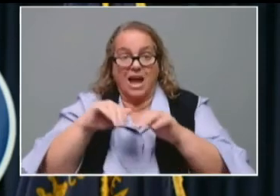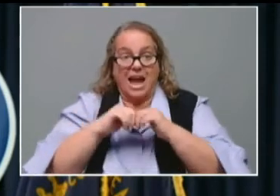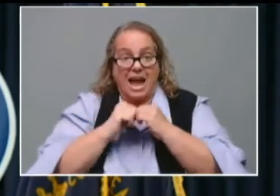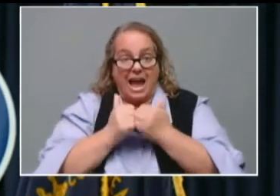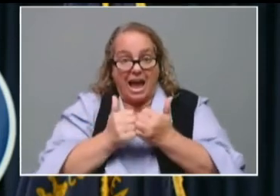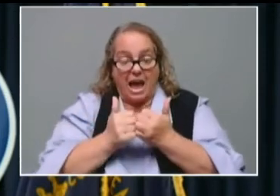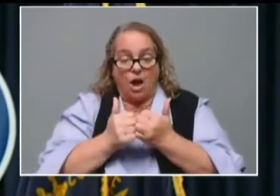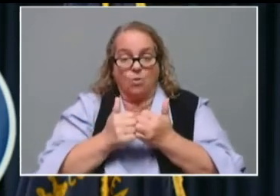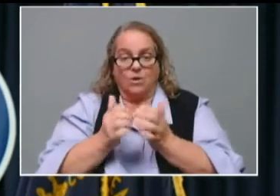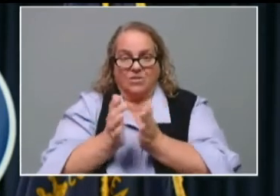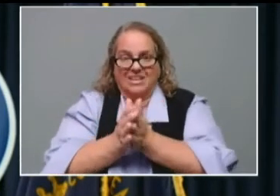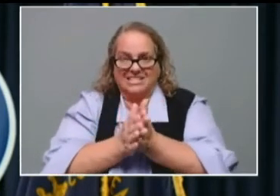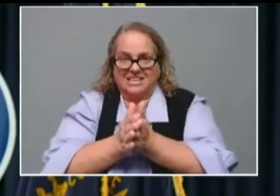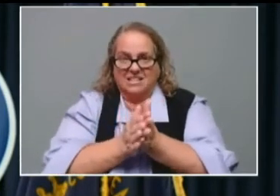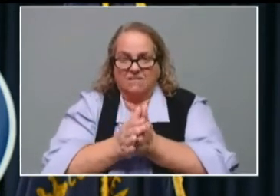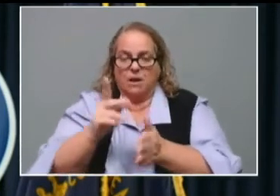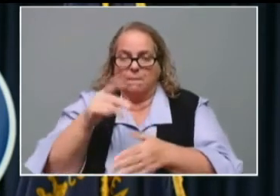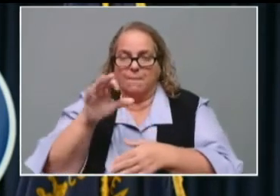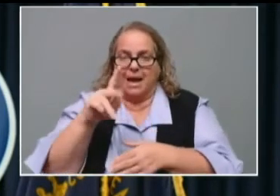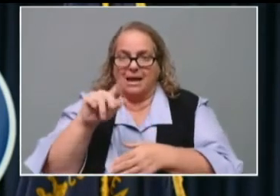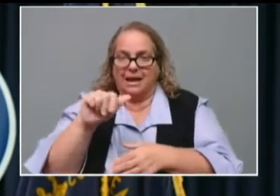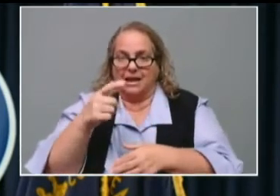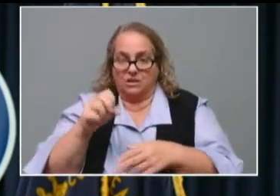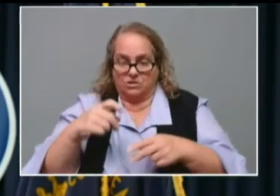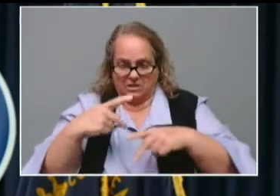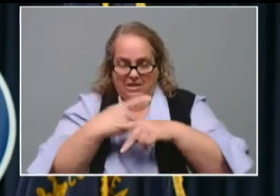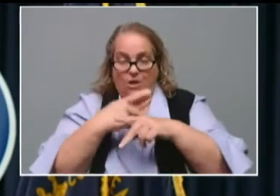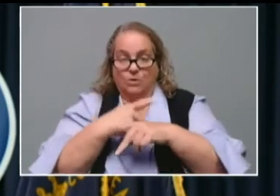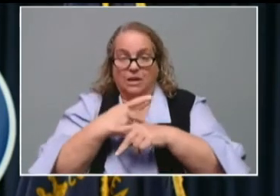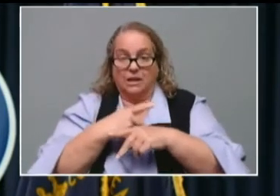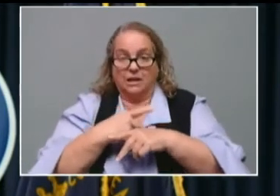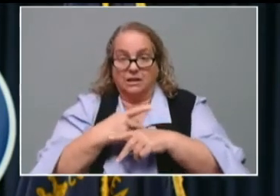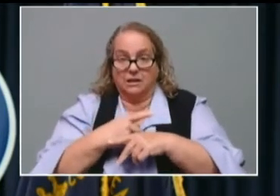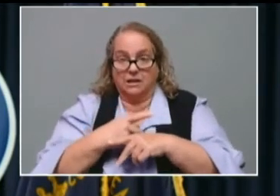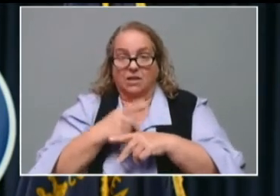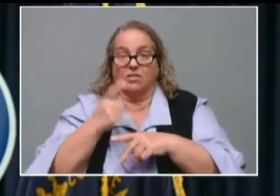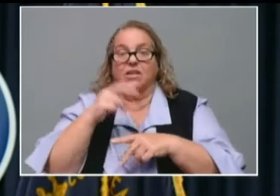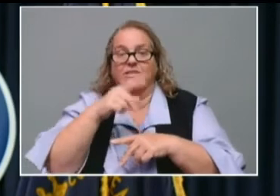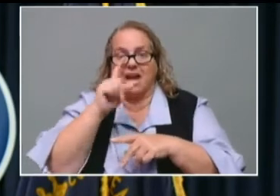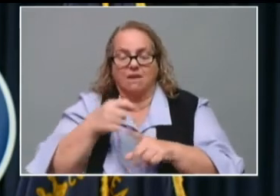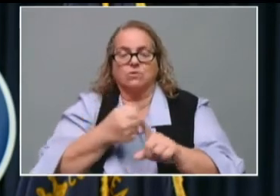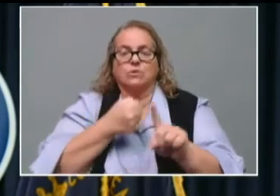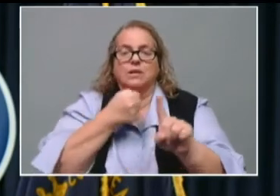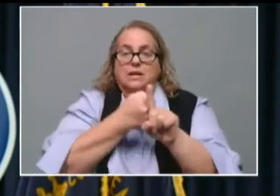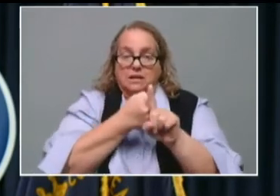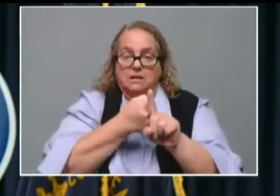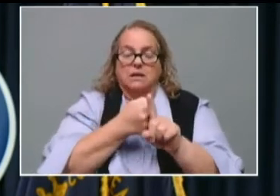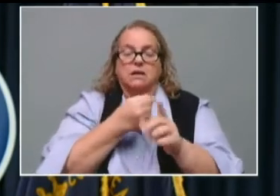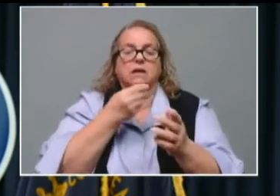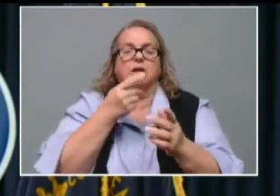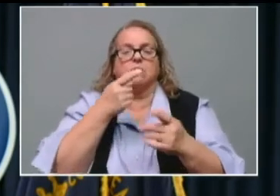package is calculated and then they have to hit certain marks to receive